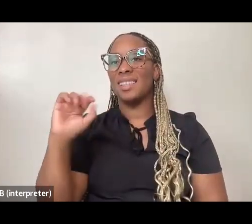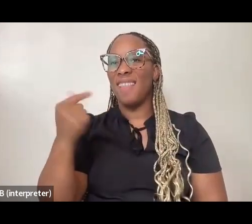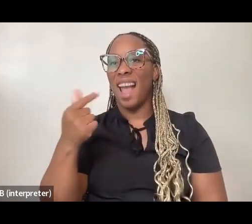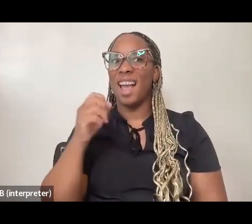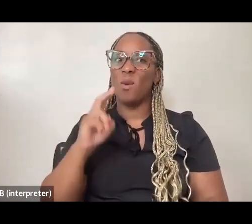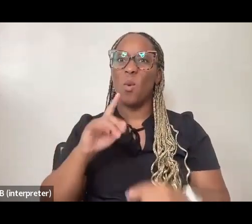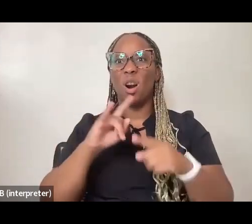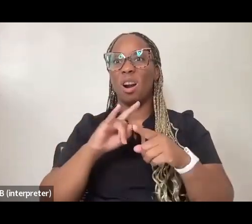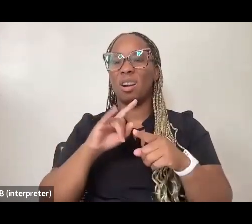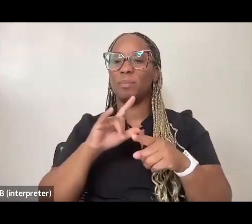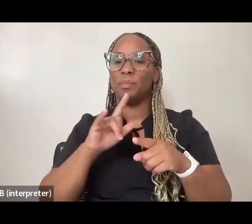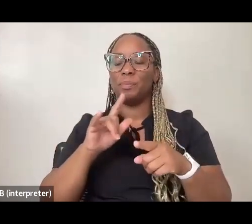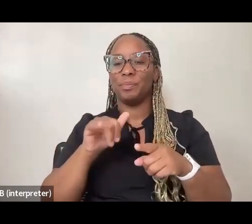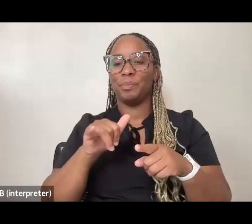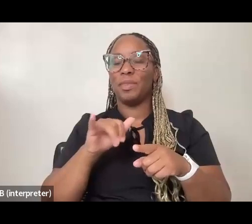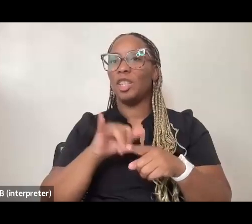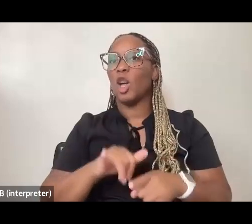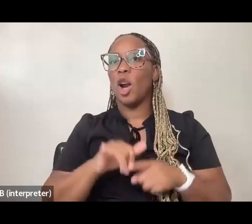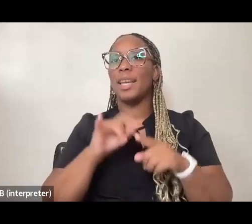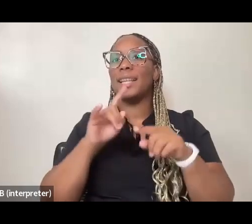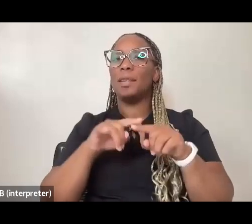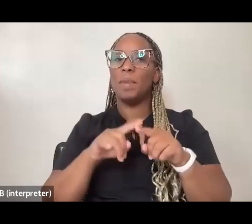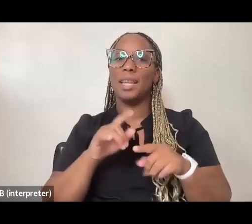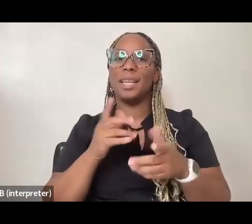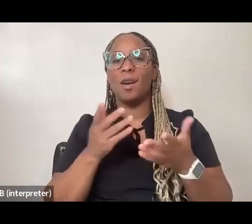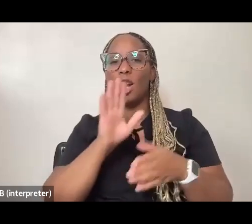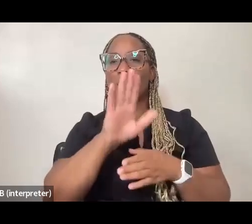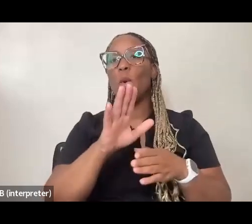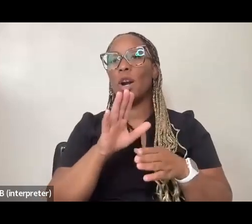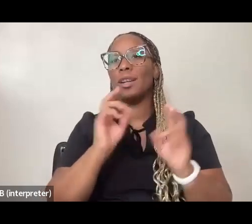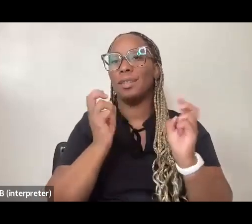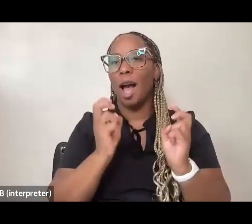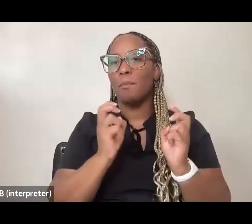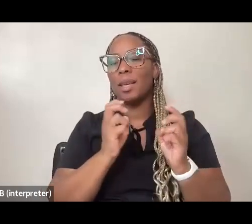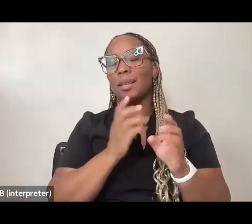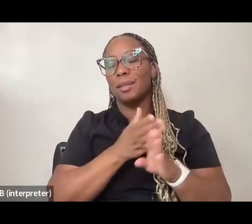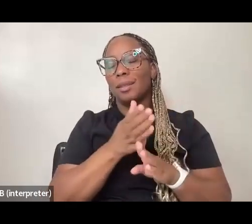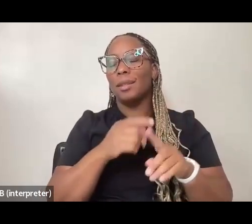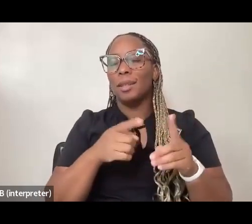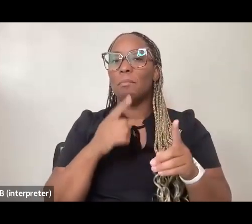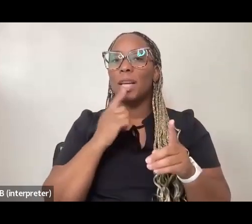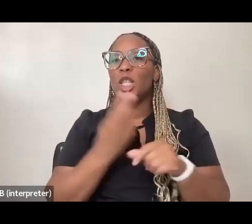Sometimes is not possible depending on your subject area but speak in a simple as simple language as you can.